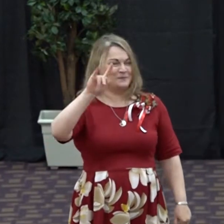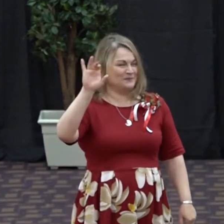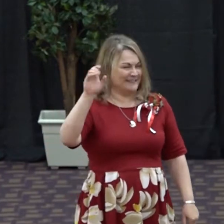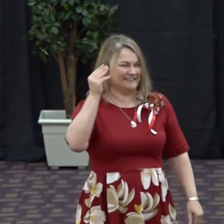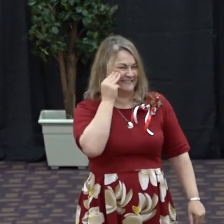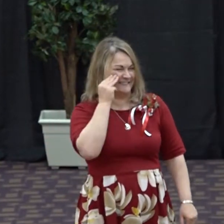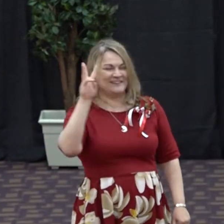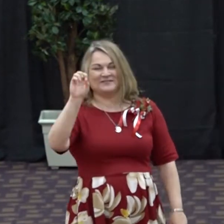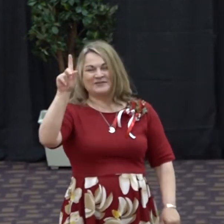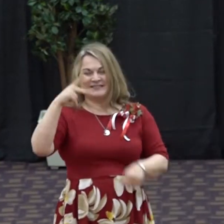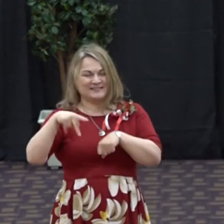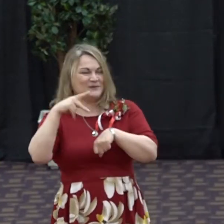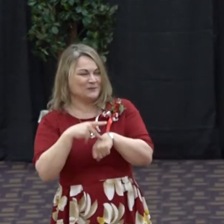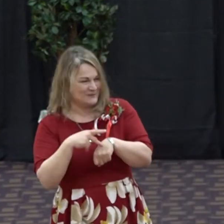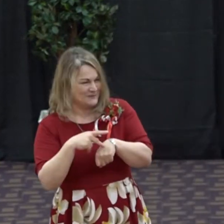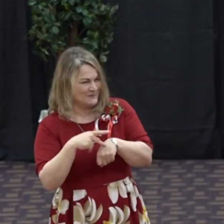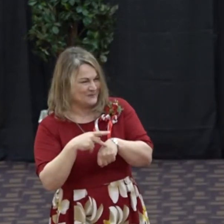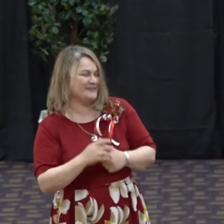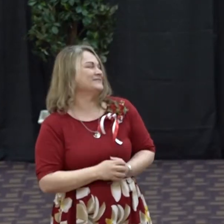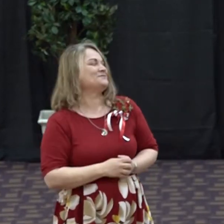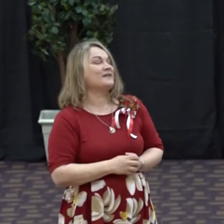This is me, Michelle Mickle! I'm the WSD Principal.